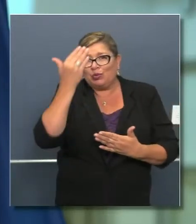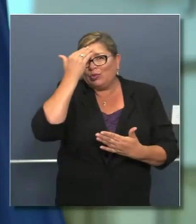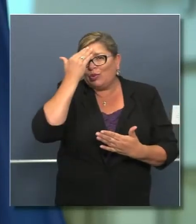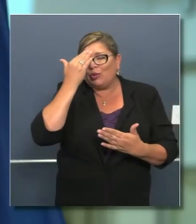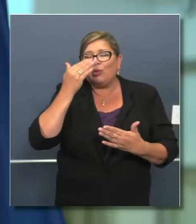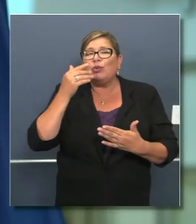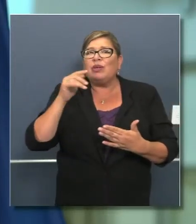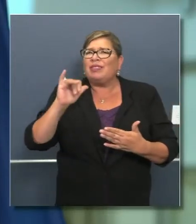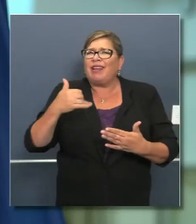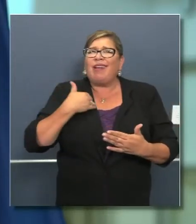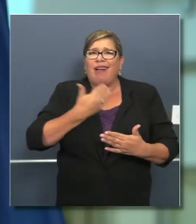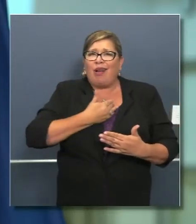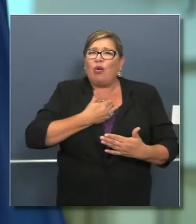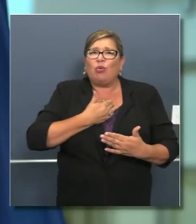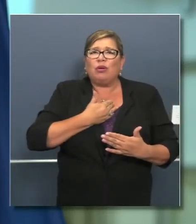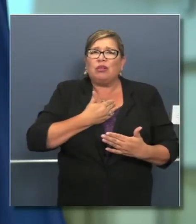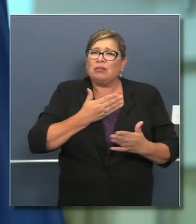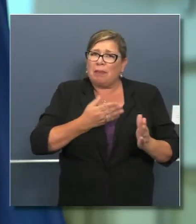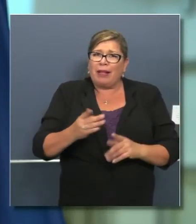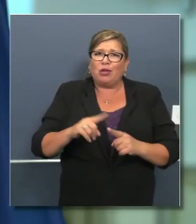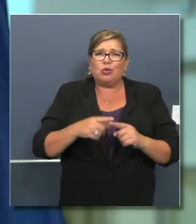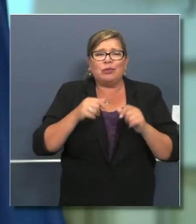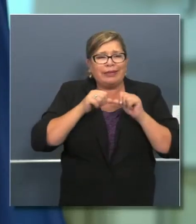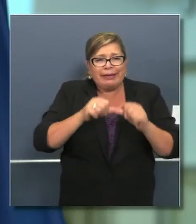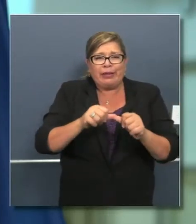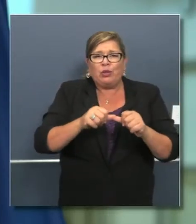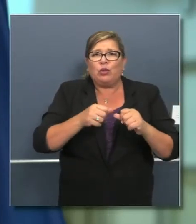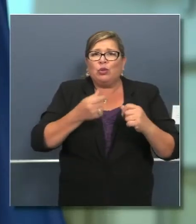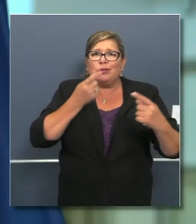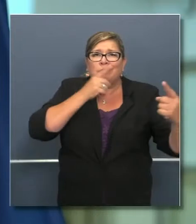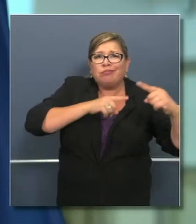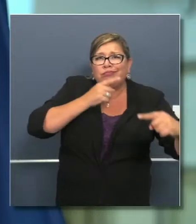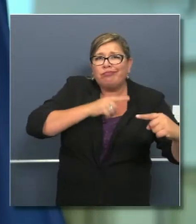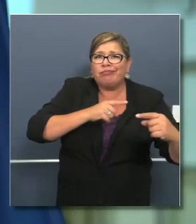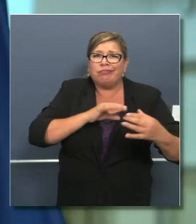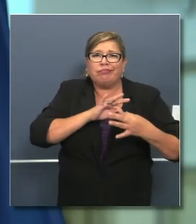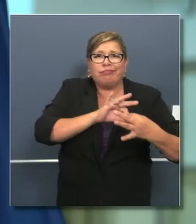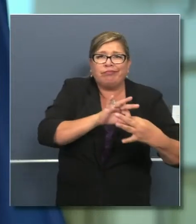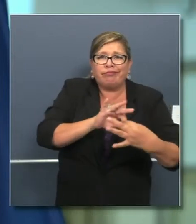to engage but you're right there are some that have made rhetorical comments about not giving